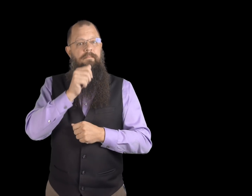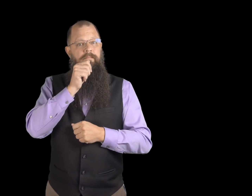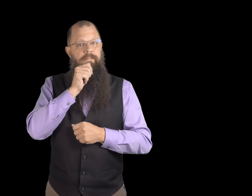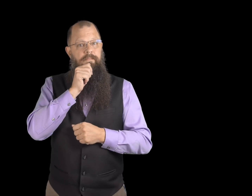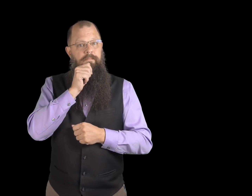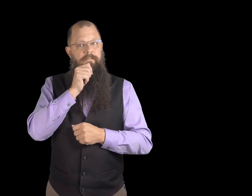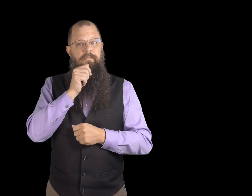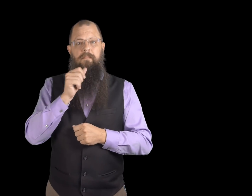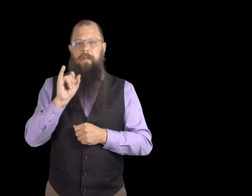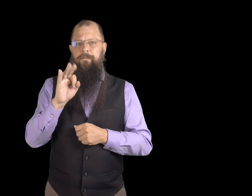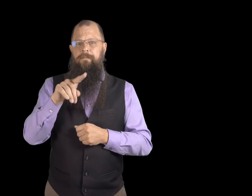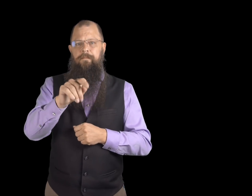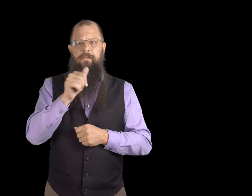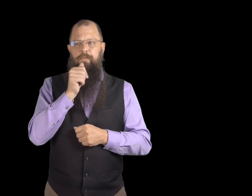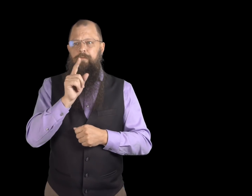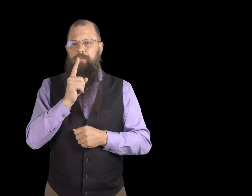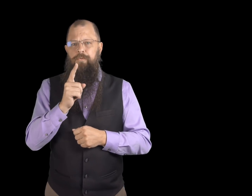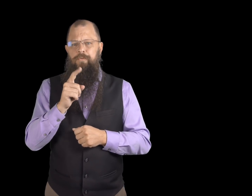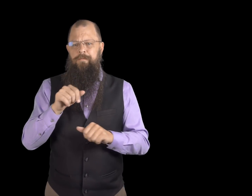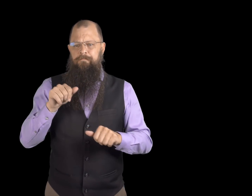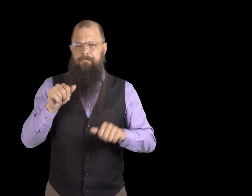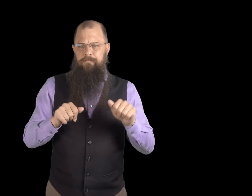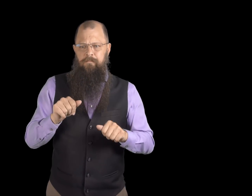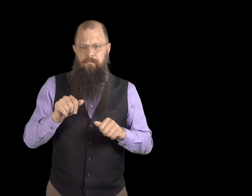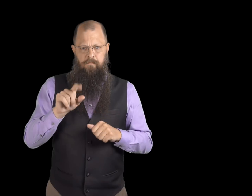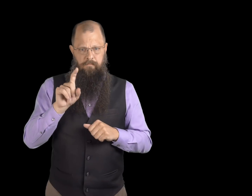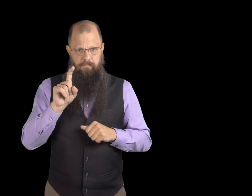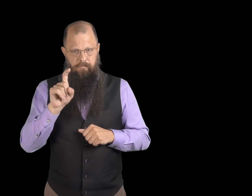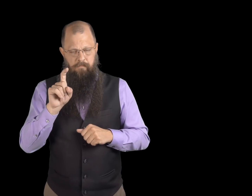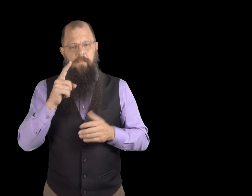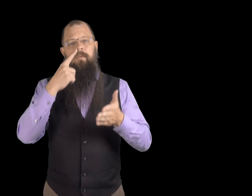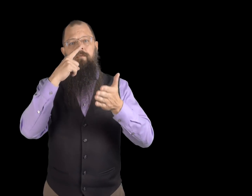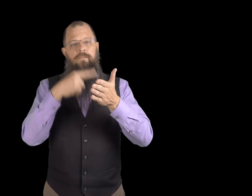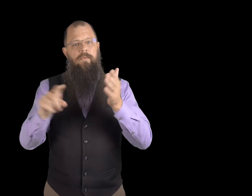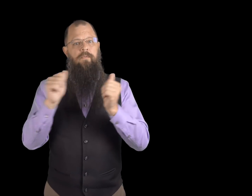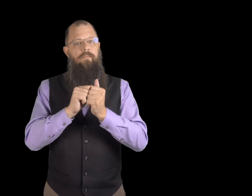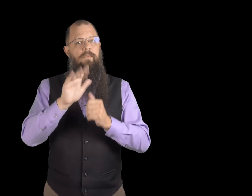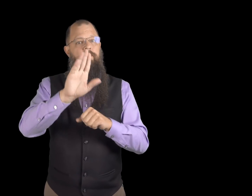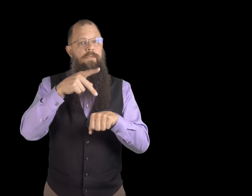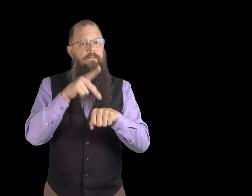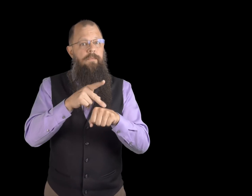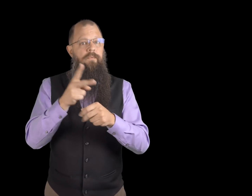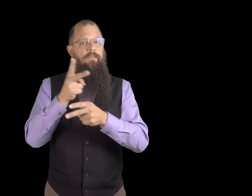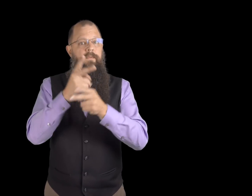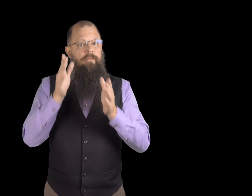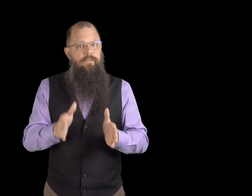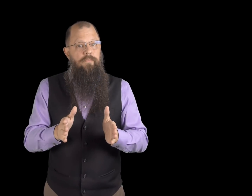document must be kept confidential. If you're unsure check, with your principal